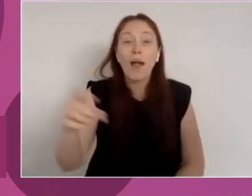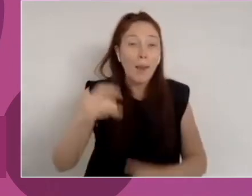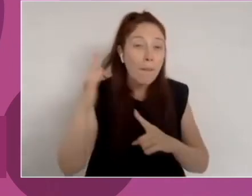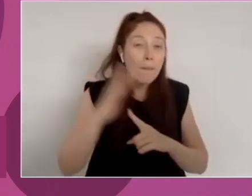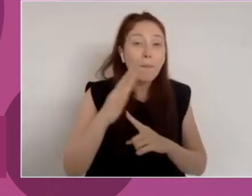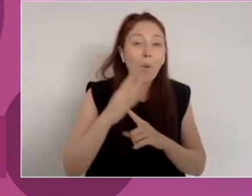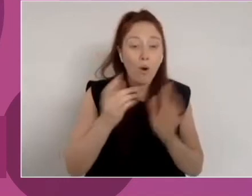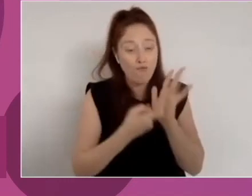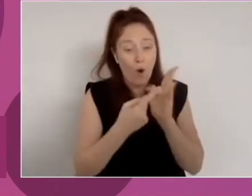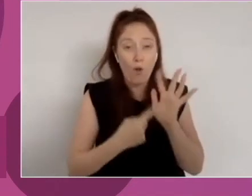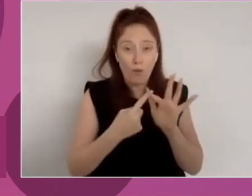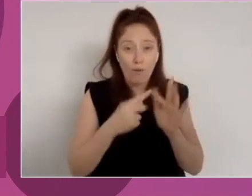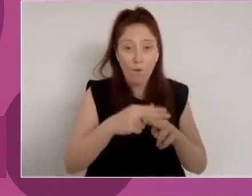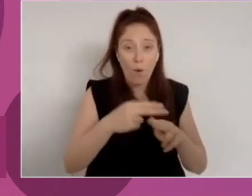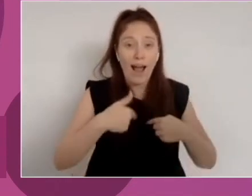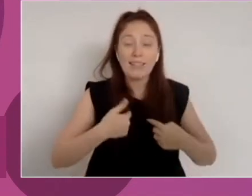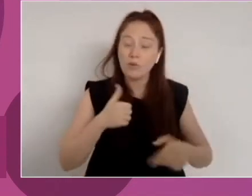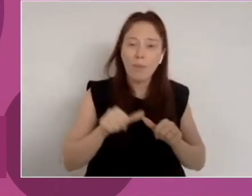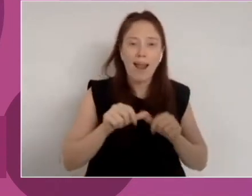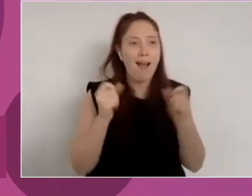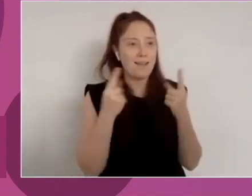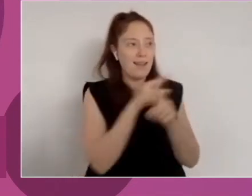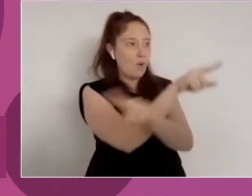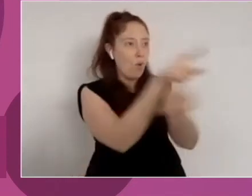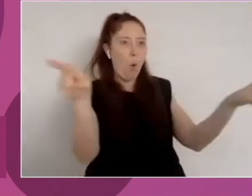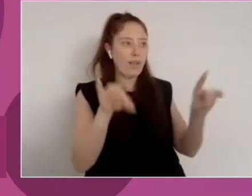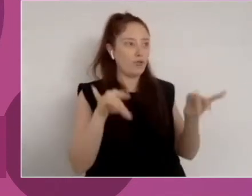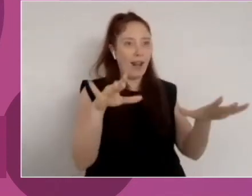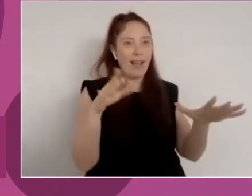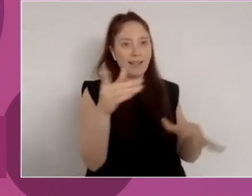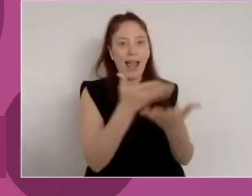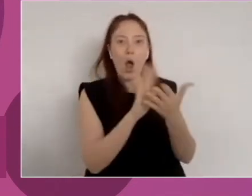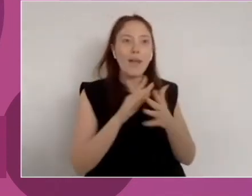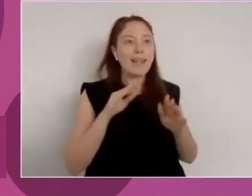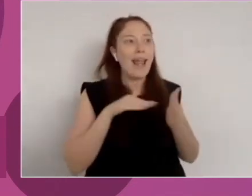understand how we can help every Australian find their language, their expression